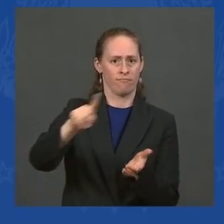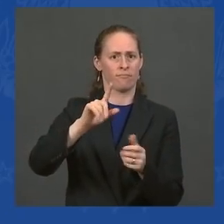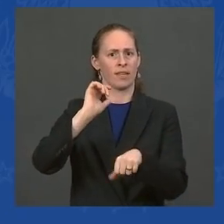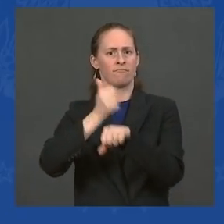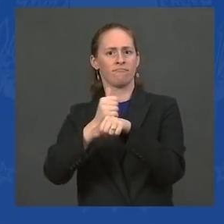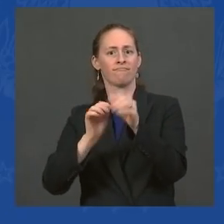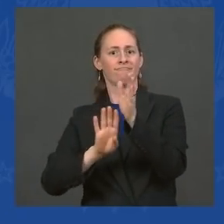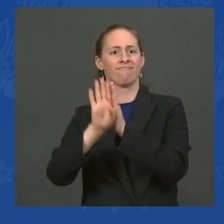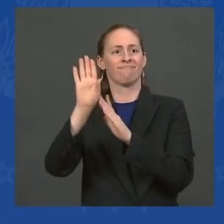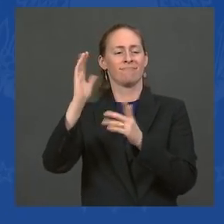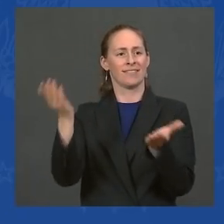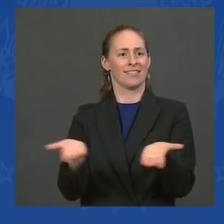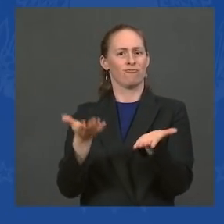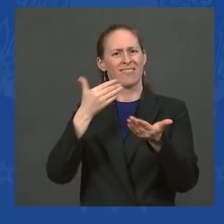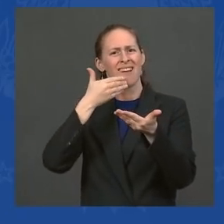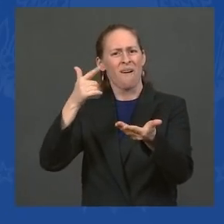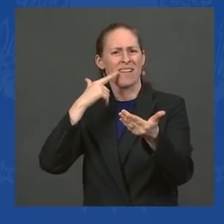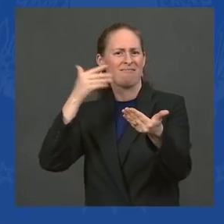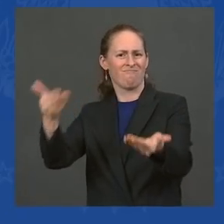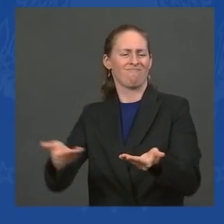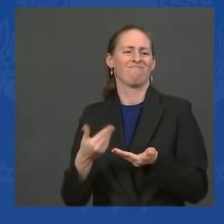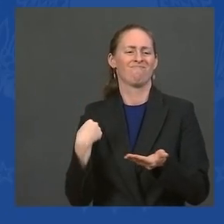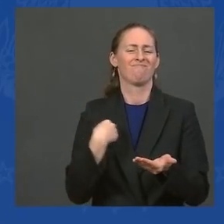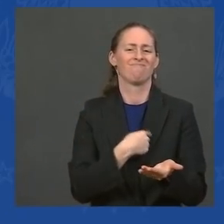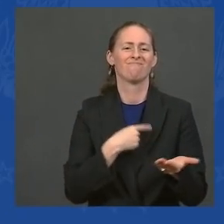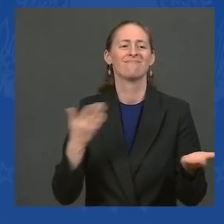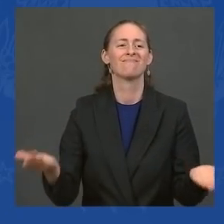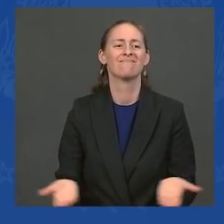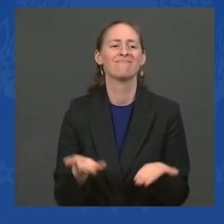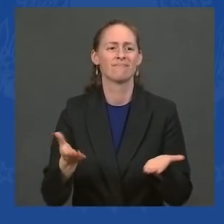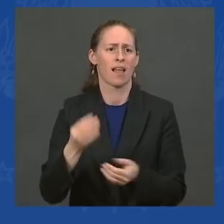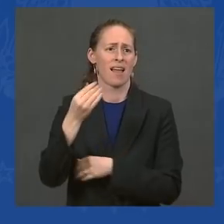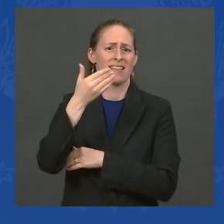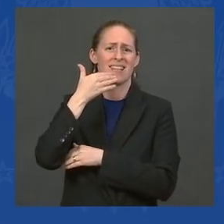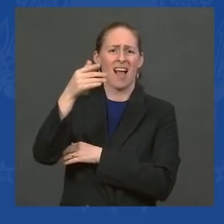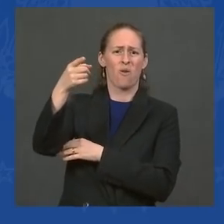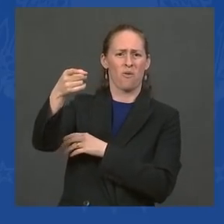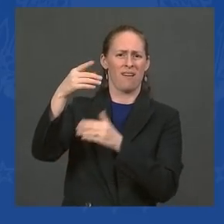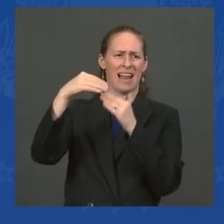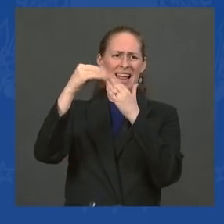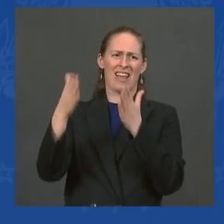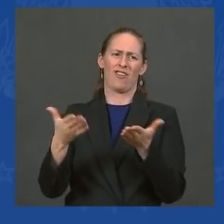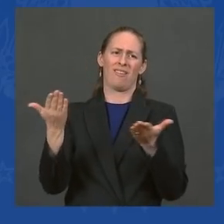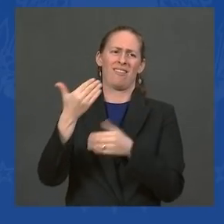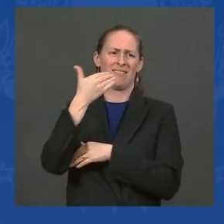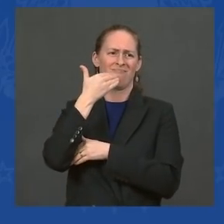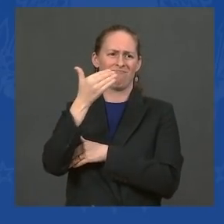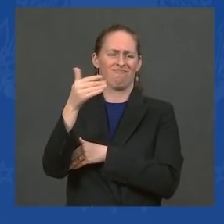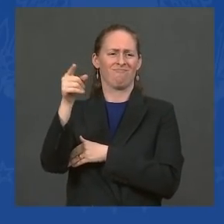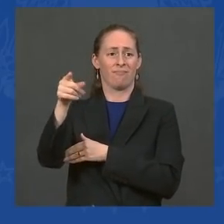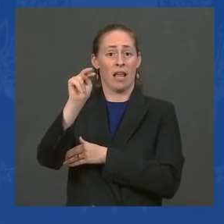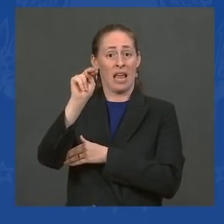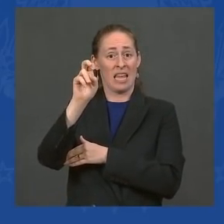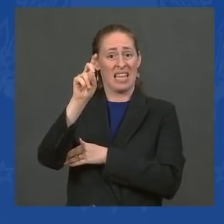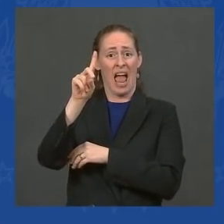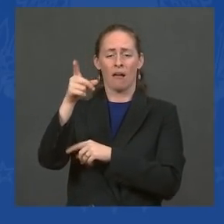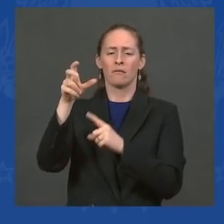And I want to thank the excellent Connecticut leaders you have here. Ned, you're -- you're one of the best governors in the United States of America.